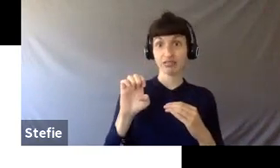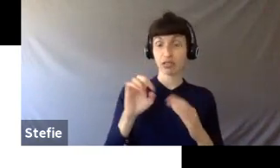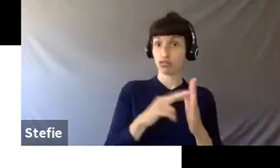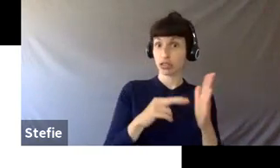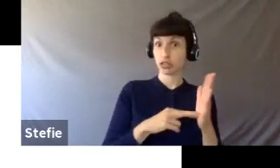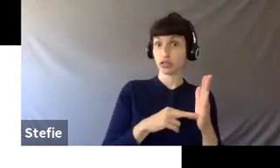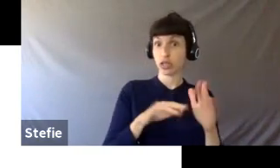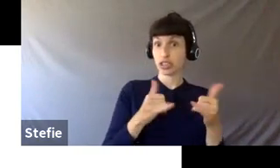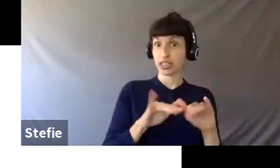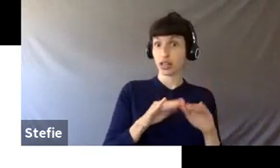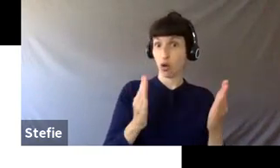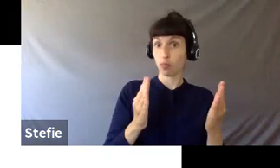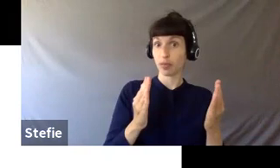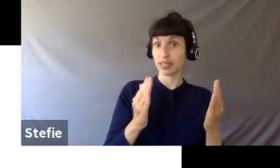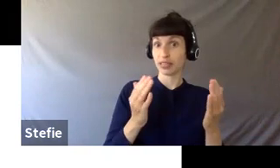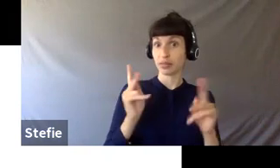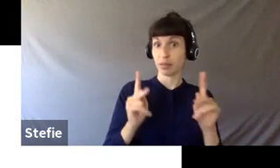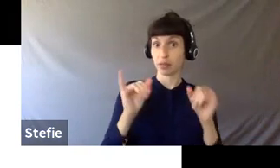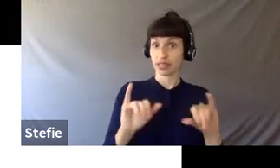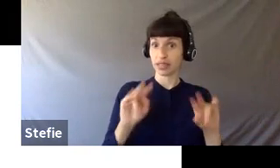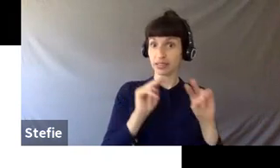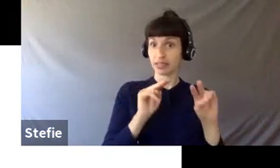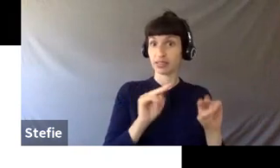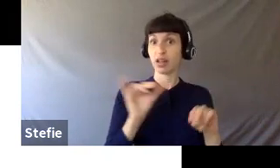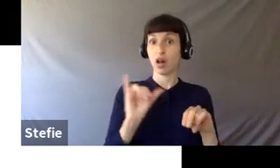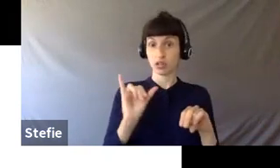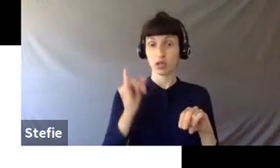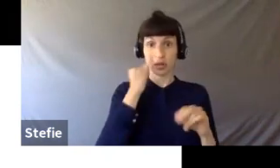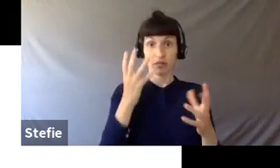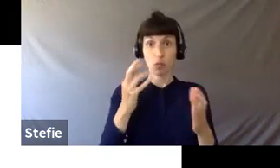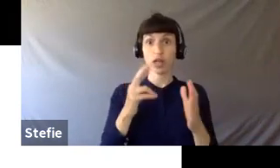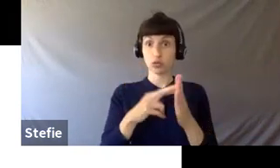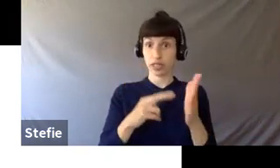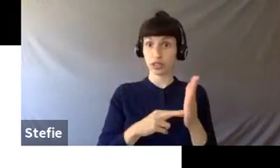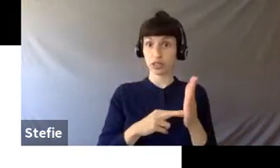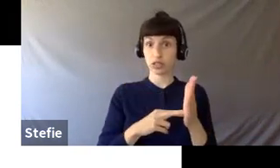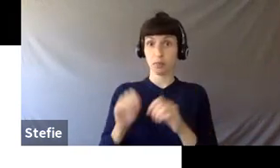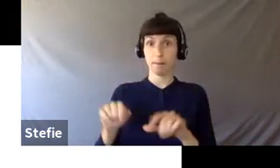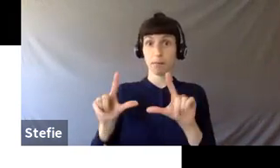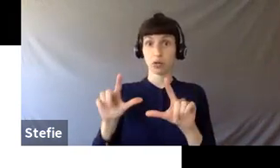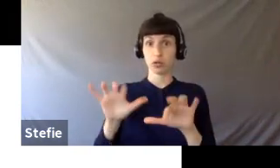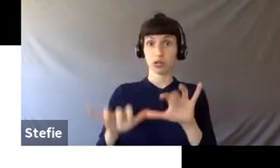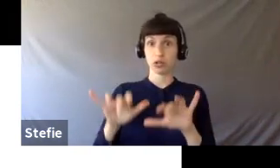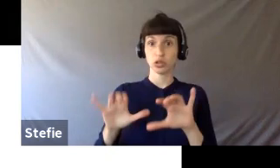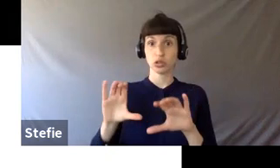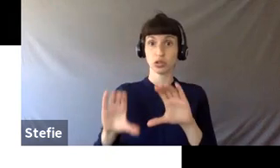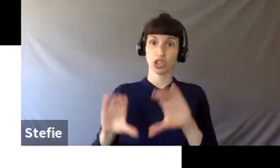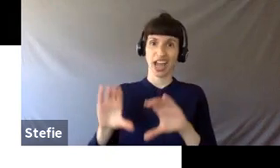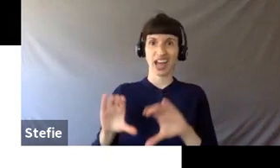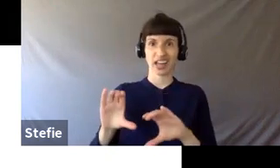and that registration is still open and it can take as many people as we need to and I believe that registration will be posted in the chat soon if not already.